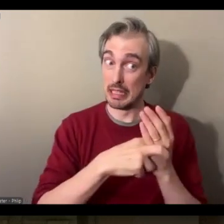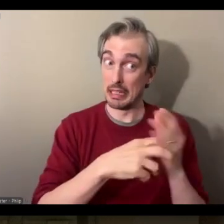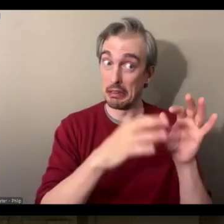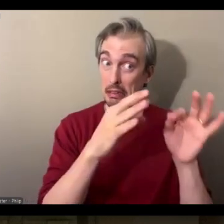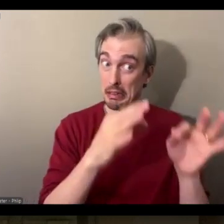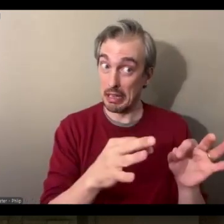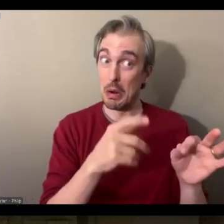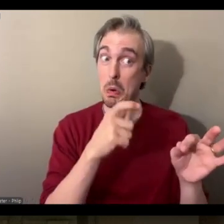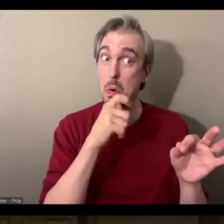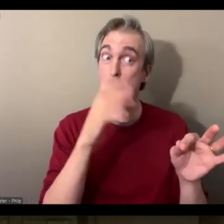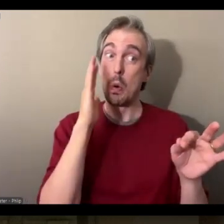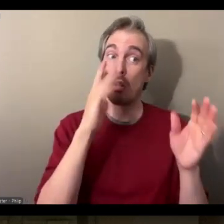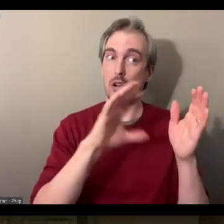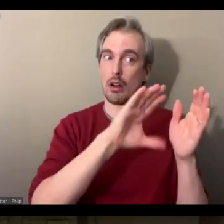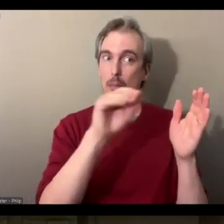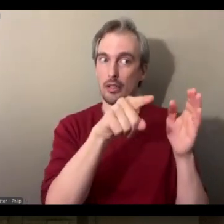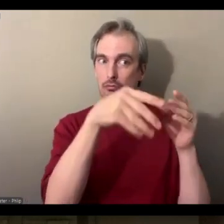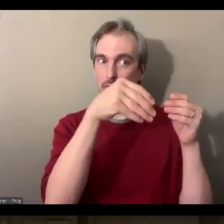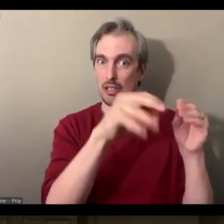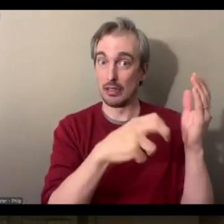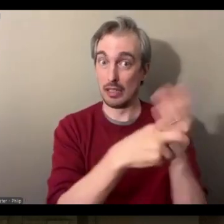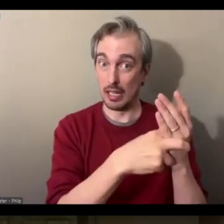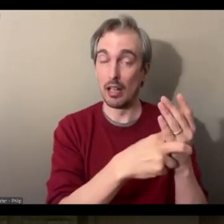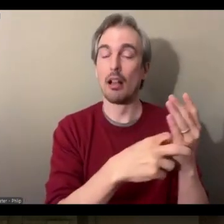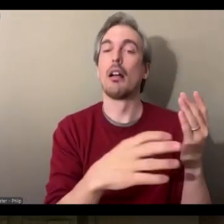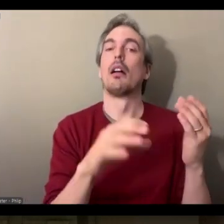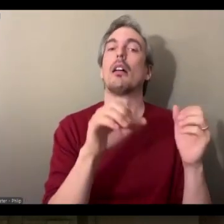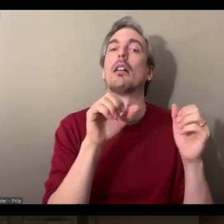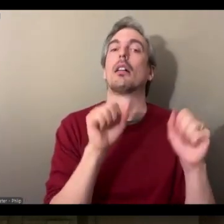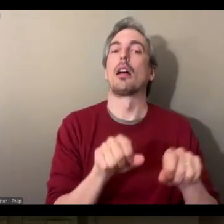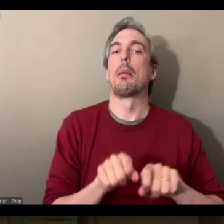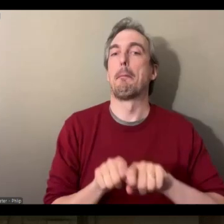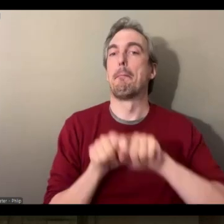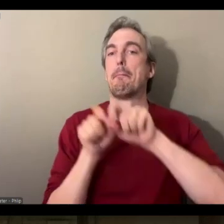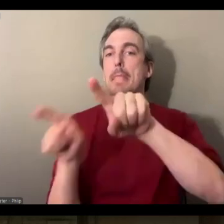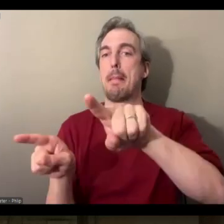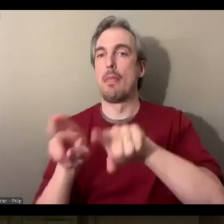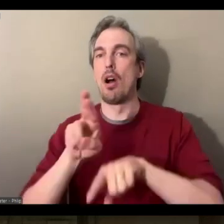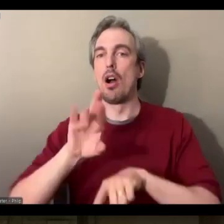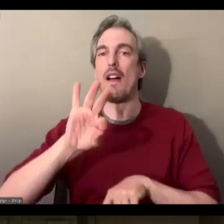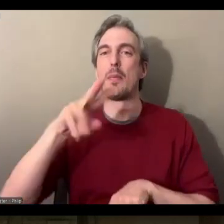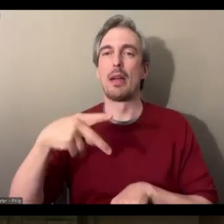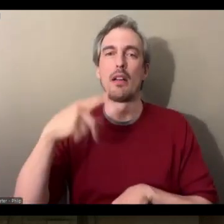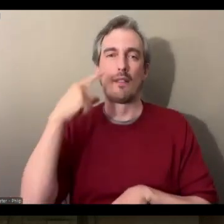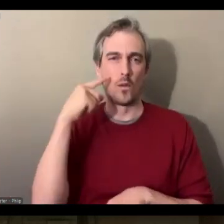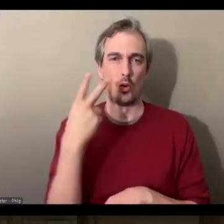potential website vendors and to potential digital accessibility consultants. As you can see here,